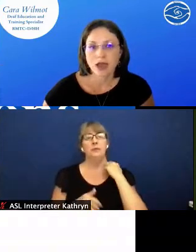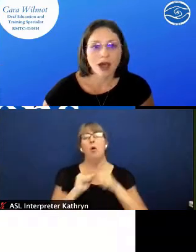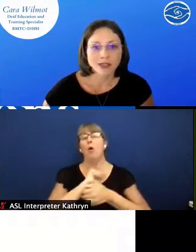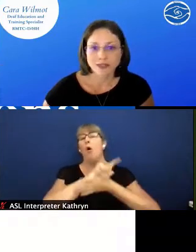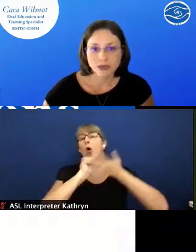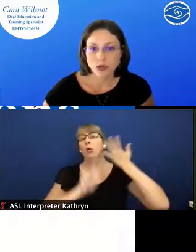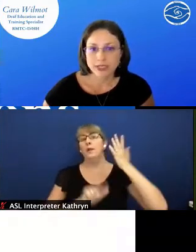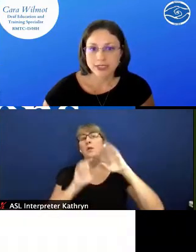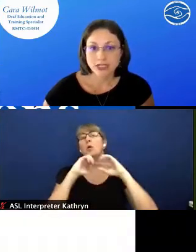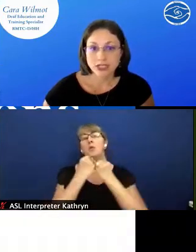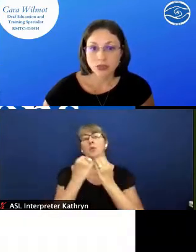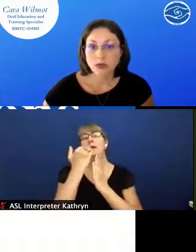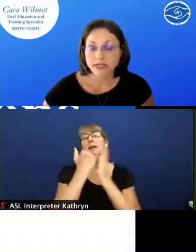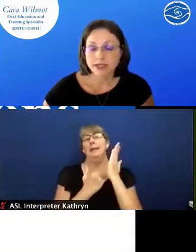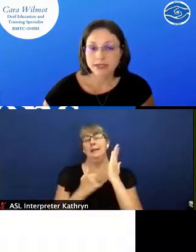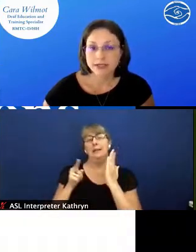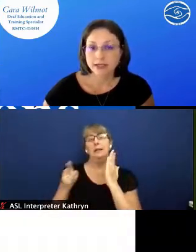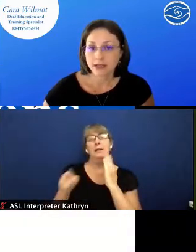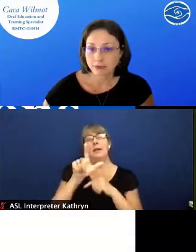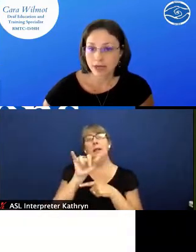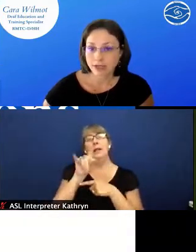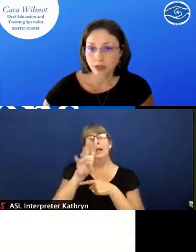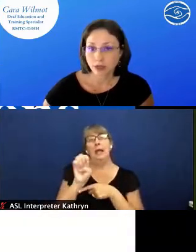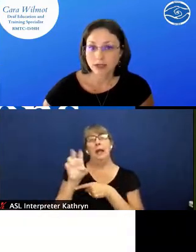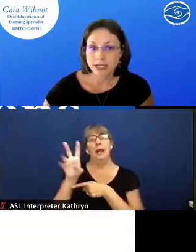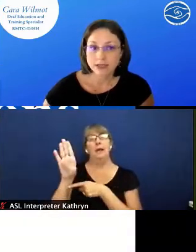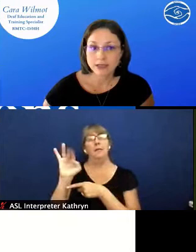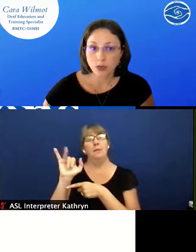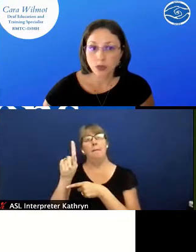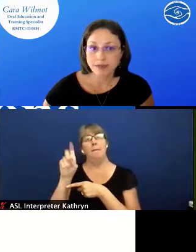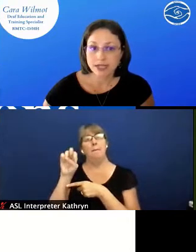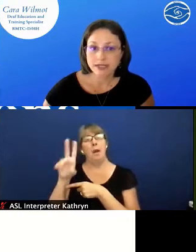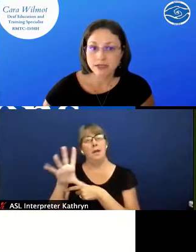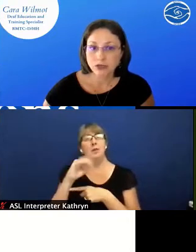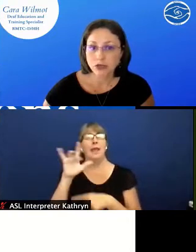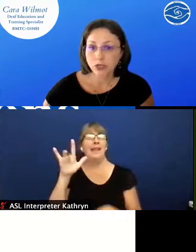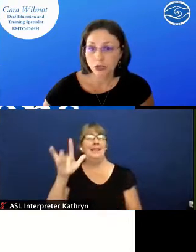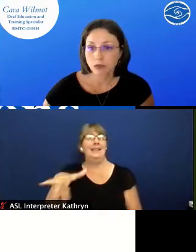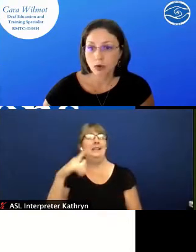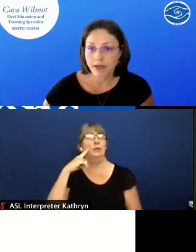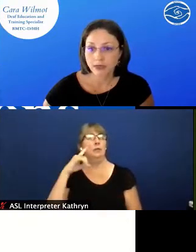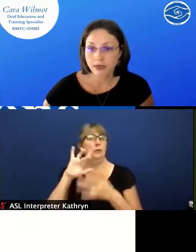All of these organizations will be listed in the LiveBinder with links to their websites so you can learn more about them.